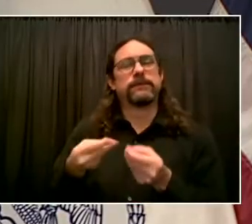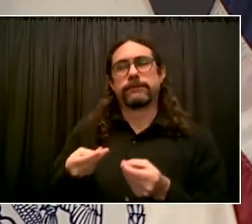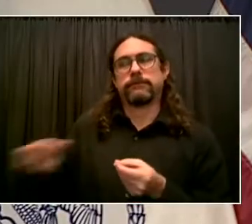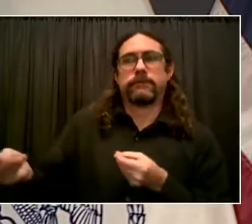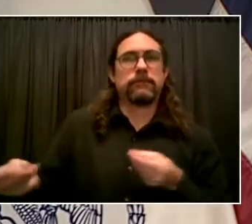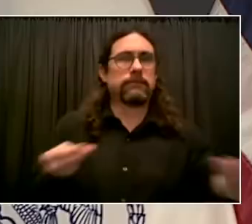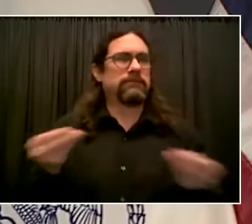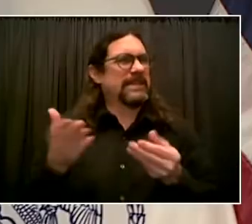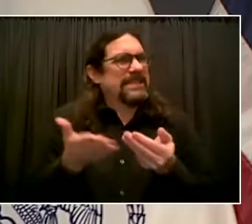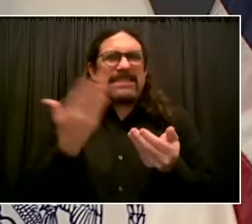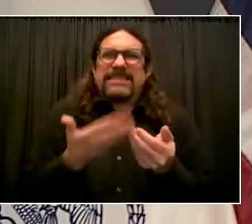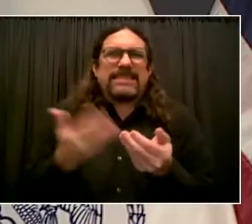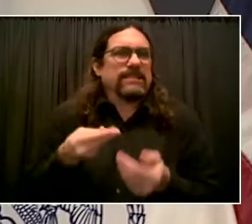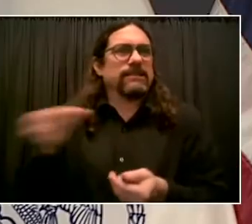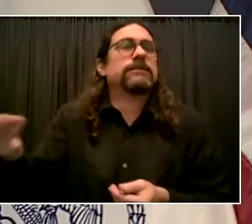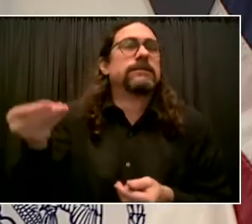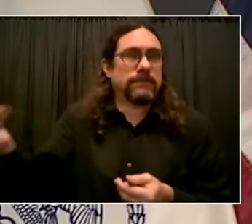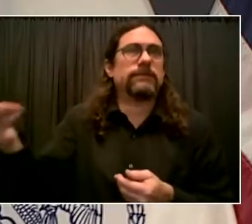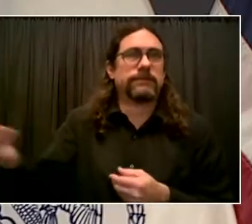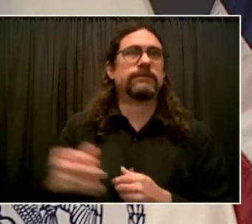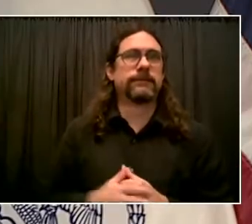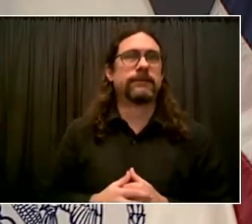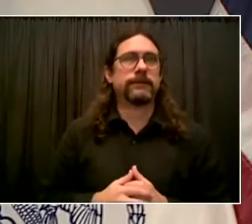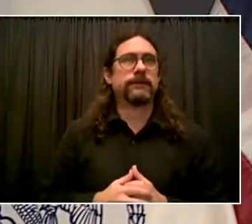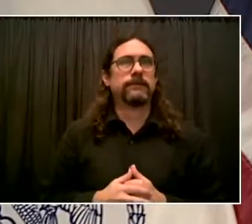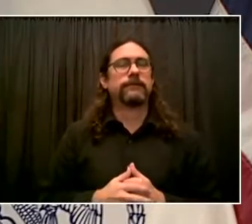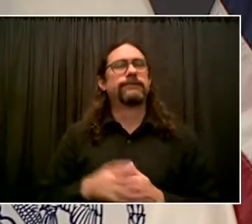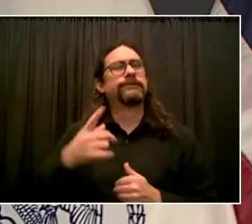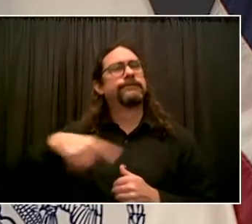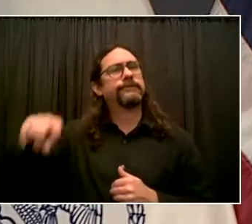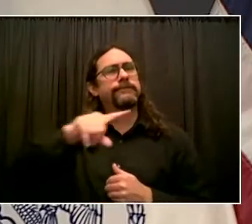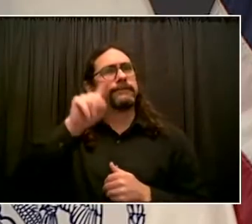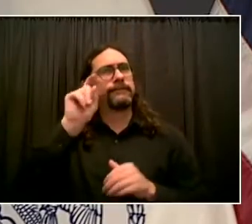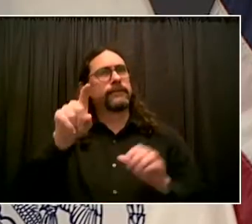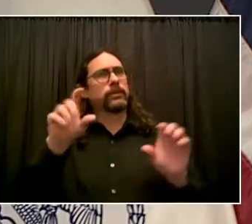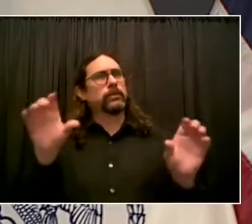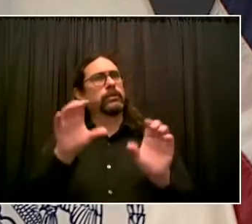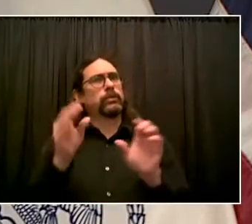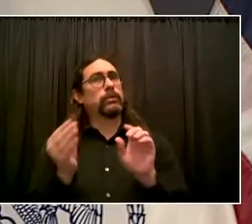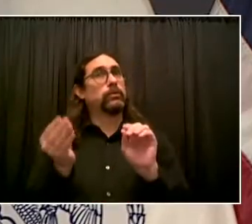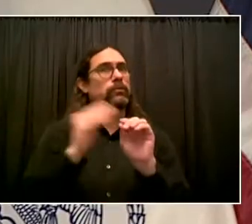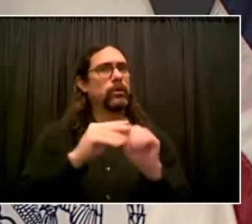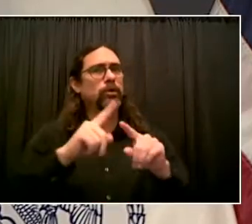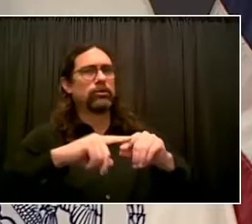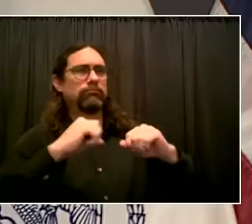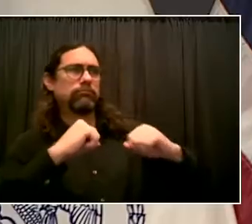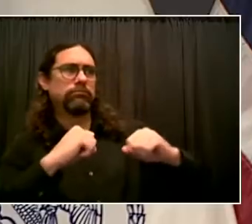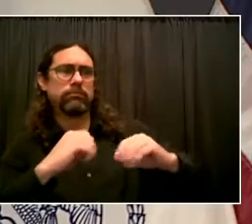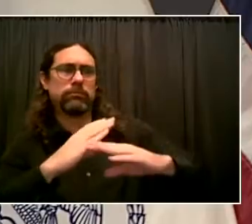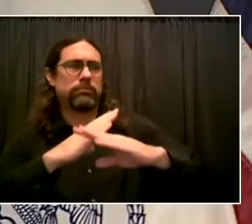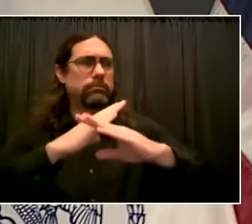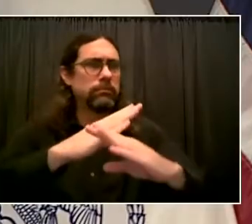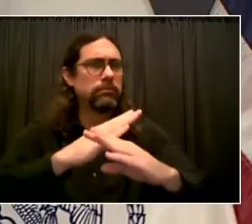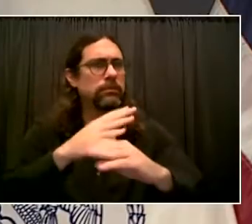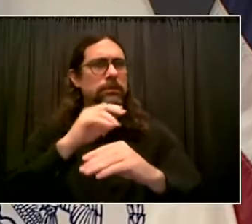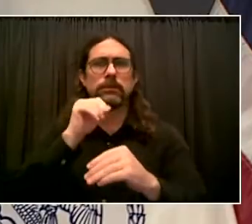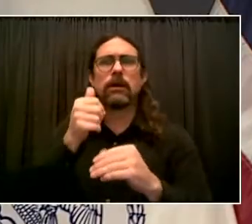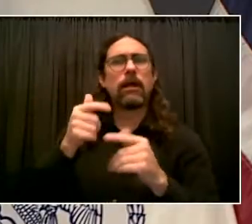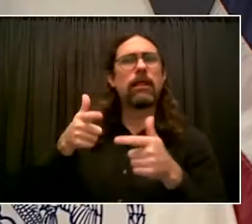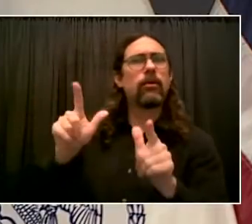WHO HEAV TO USE THOSE TOOLS AGGRESSIVELY. HAVE TO MOVE QUICKL.Y THAT'S WHY DESCRIBE THE ACTIONS WE ARE TAIKNG TODAY IS